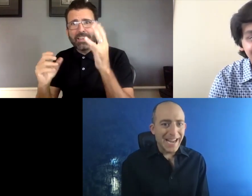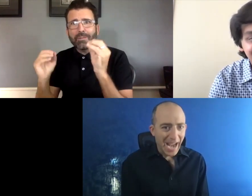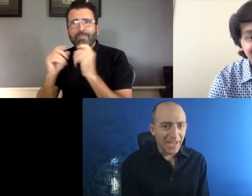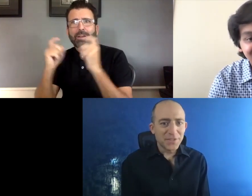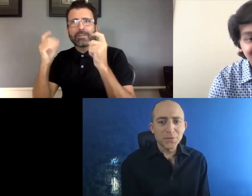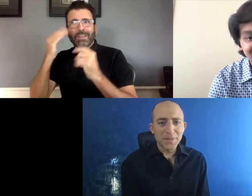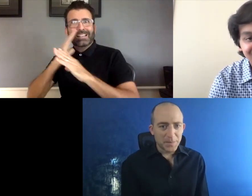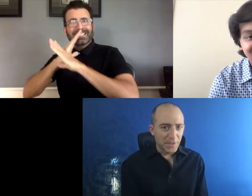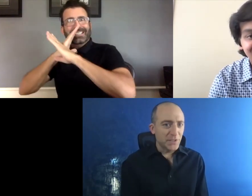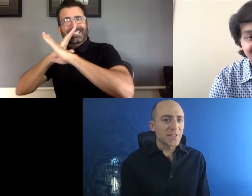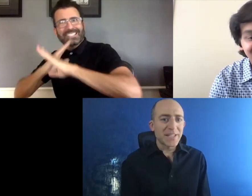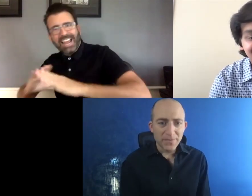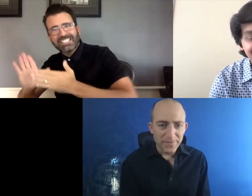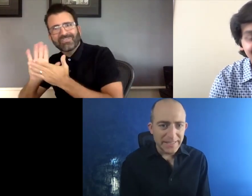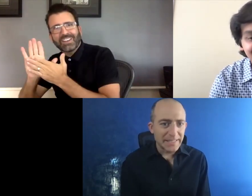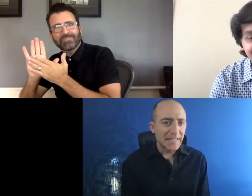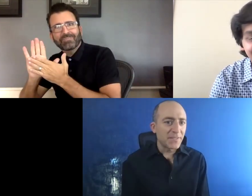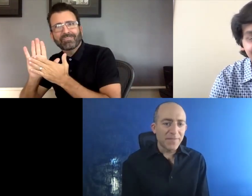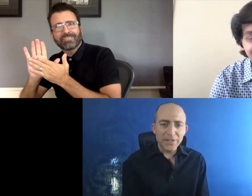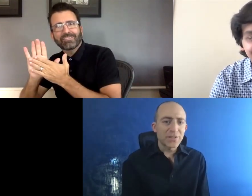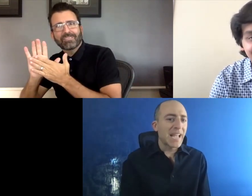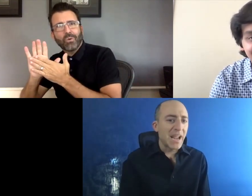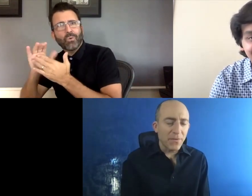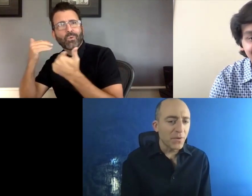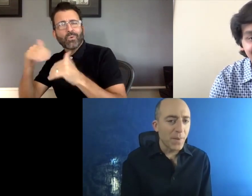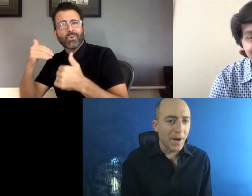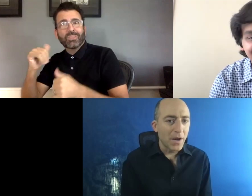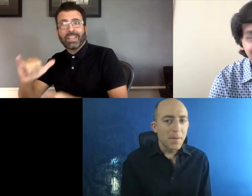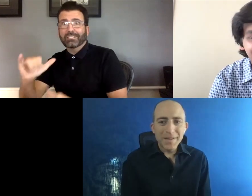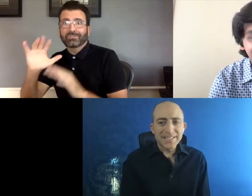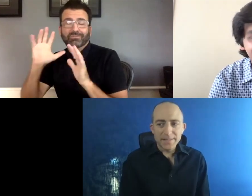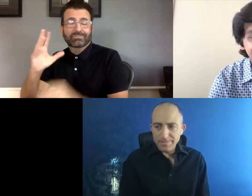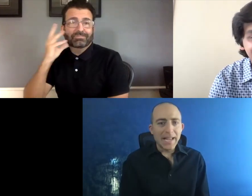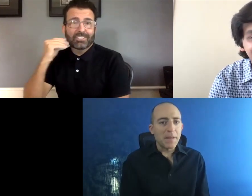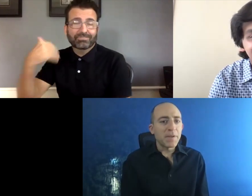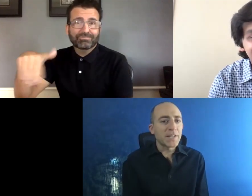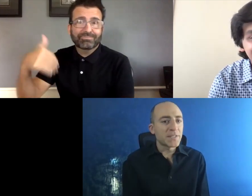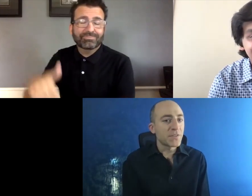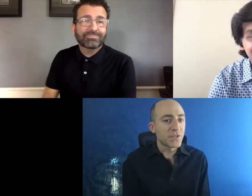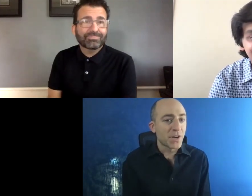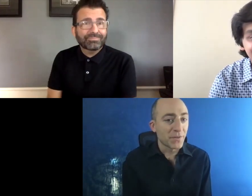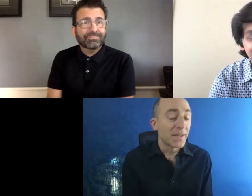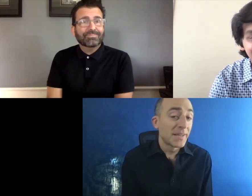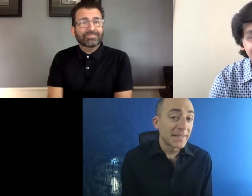asked to express yourself physically, facially, everywhere – because, again because, of the genre.